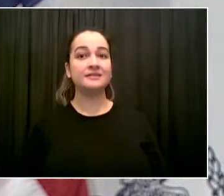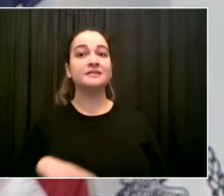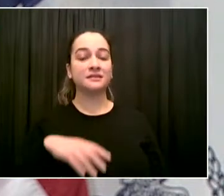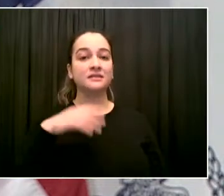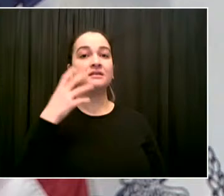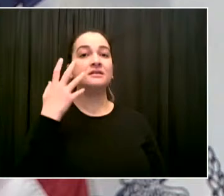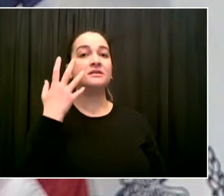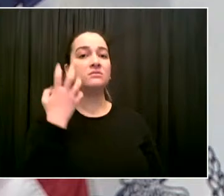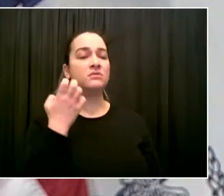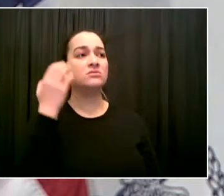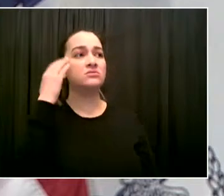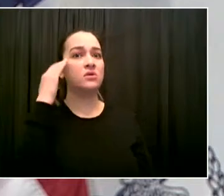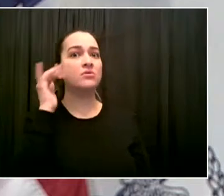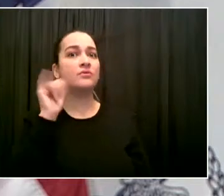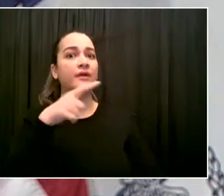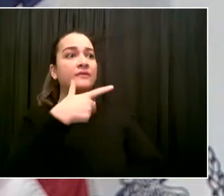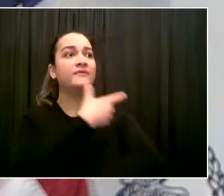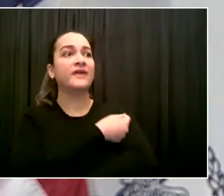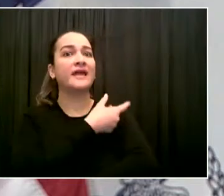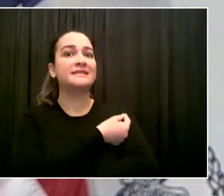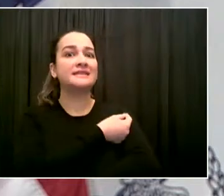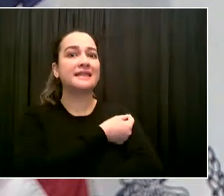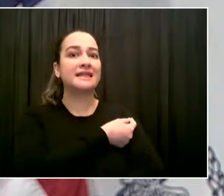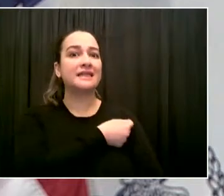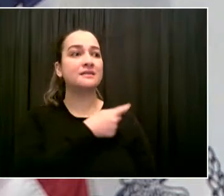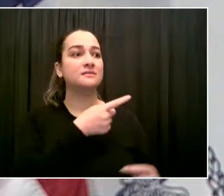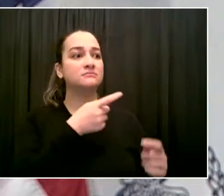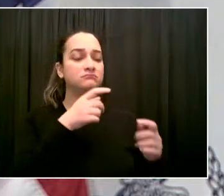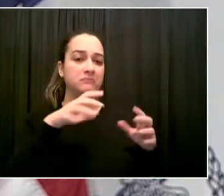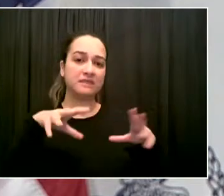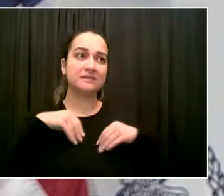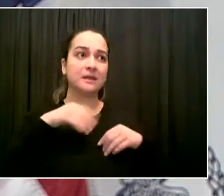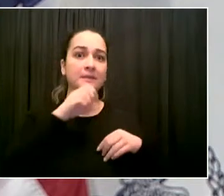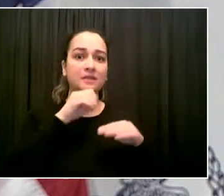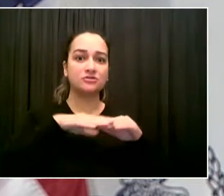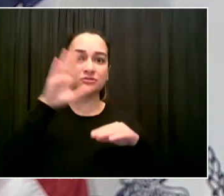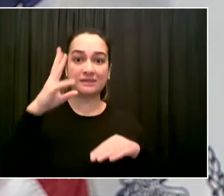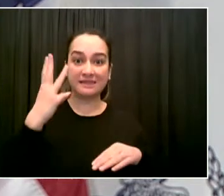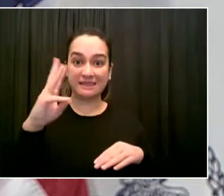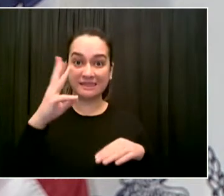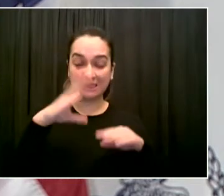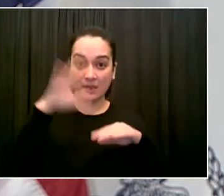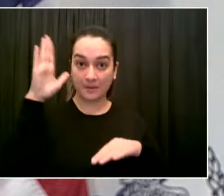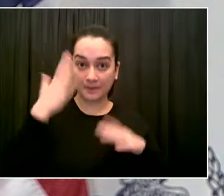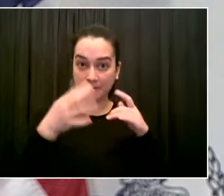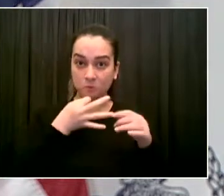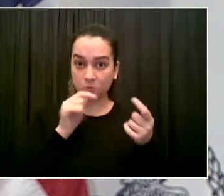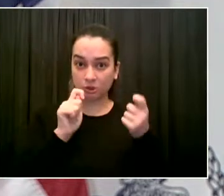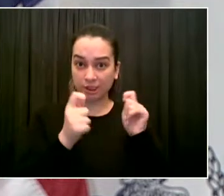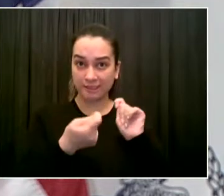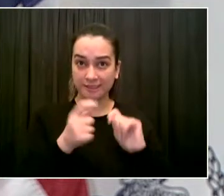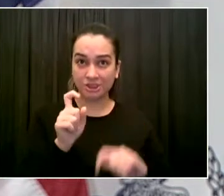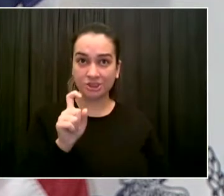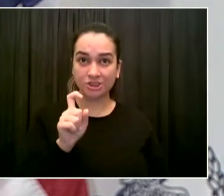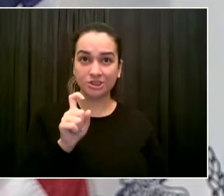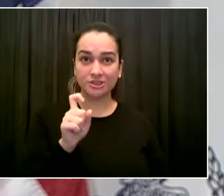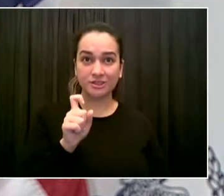IS IT REASONABLE TO EXPECT THAT NEW YORK SHOULD MATCH THAT, IF